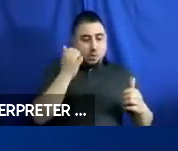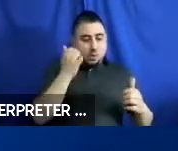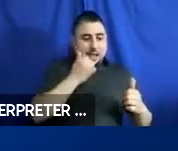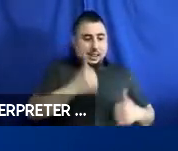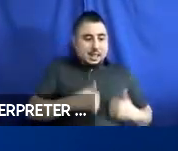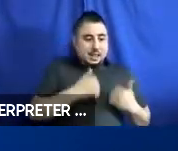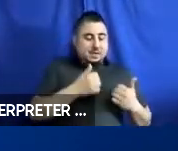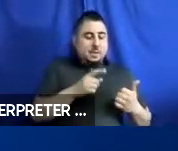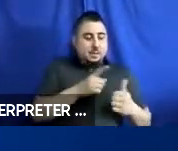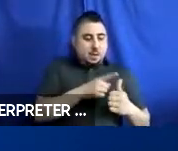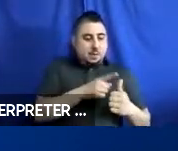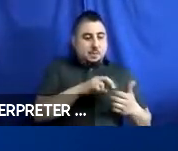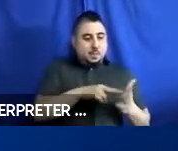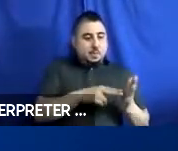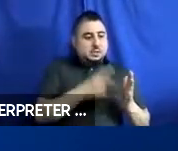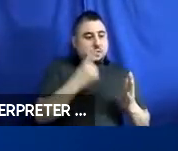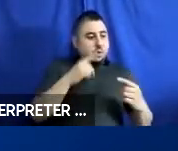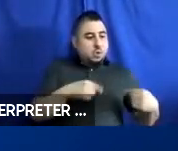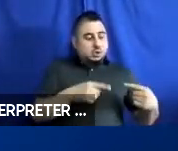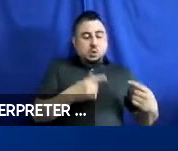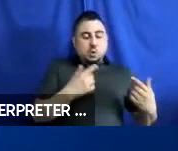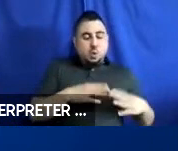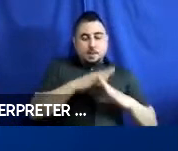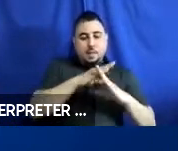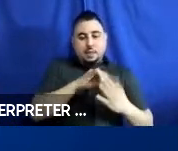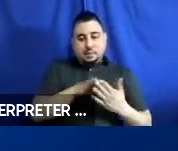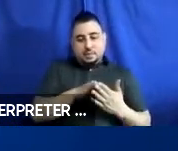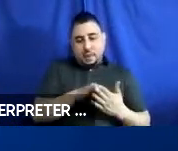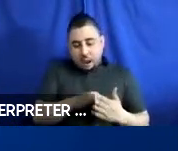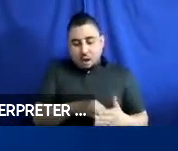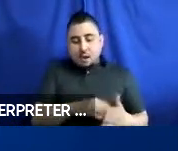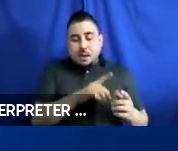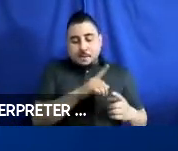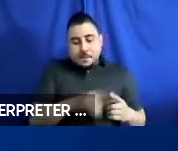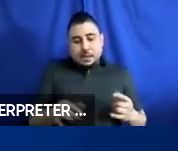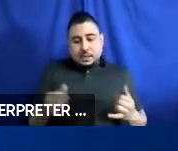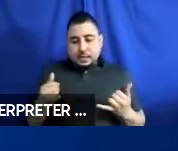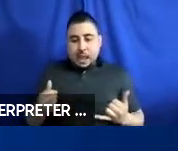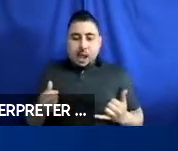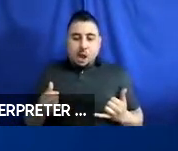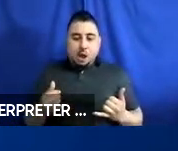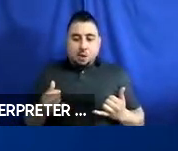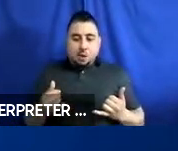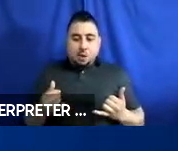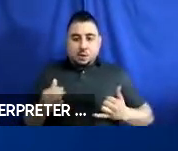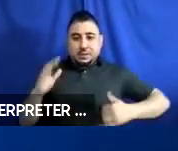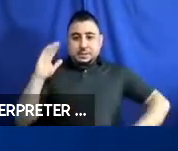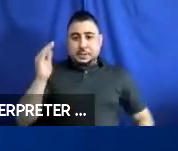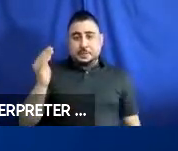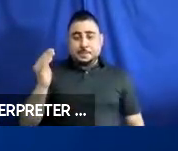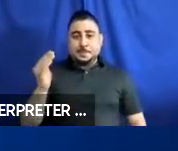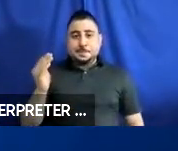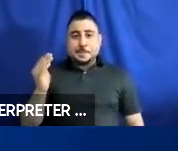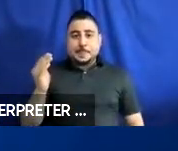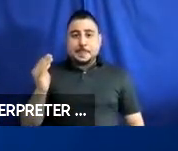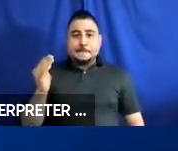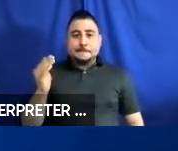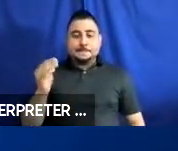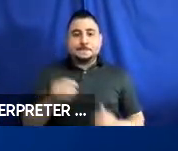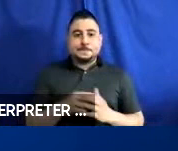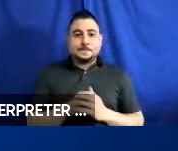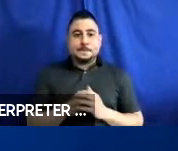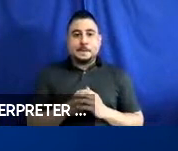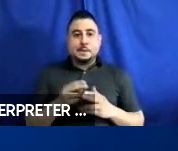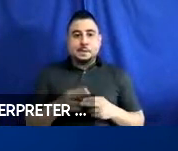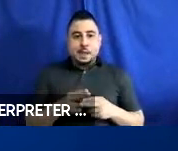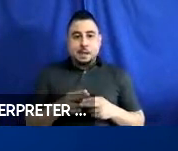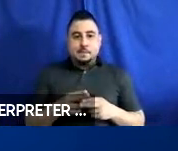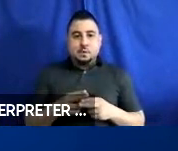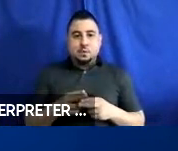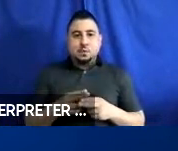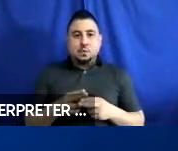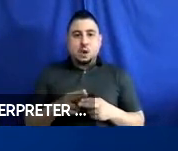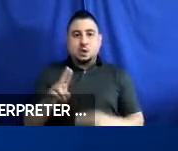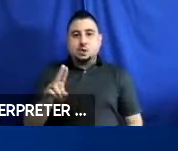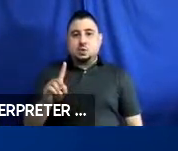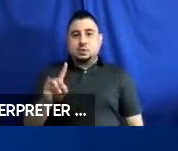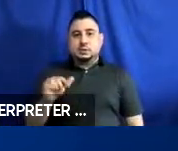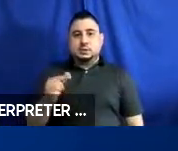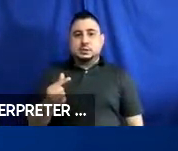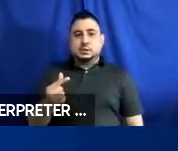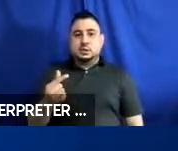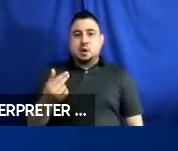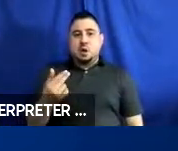purpose of the wheelchair. But right now, the temporary UDIG hardware that we implemented